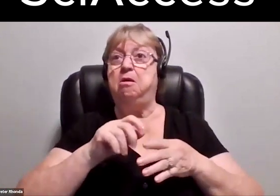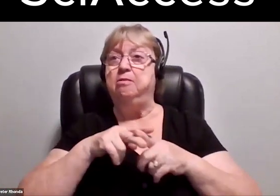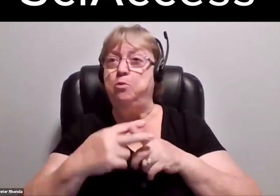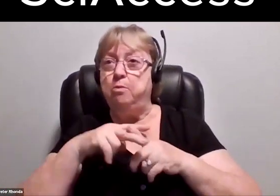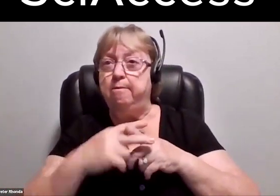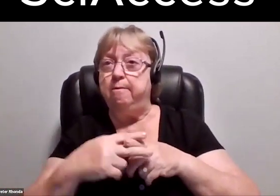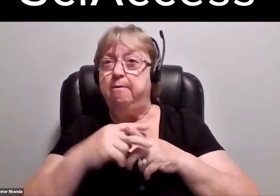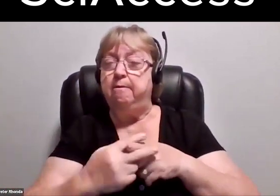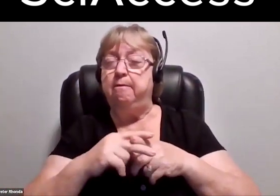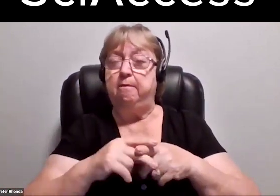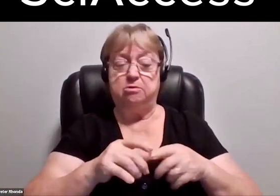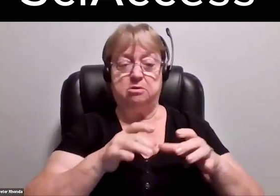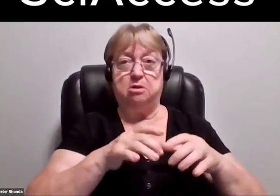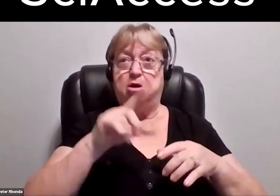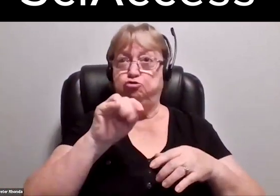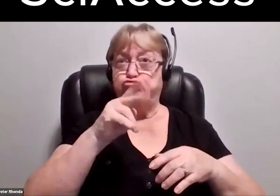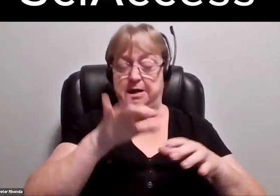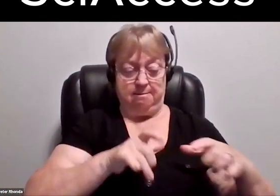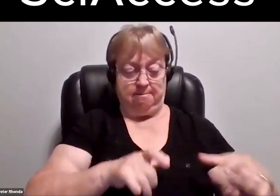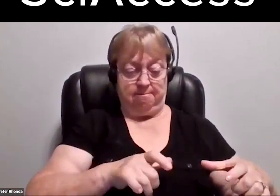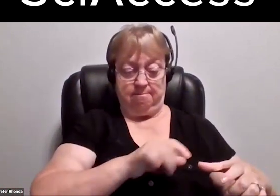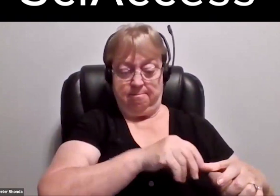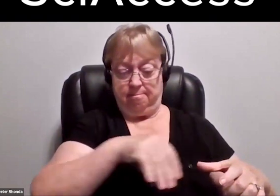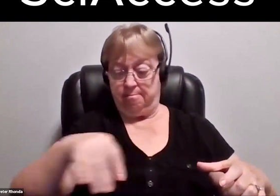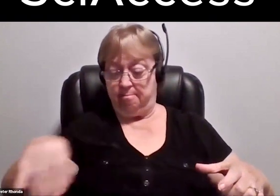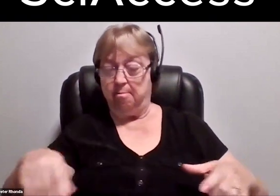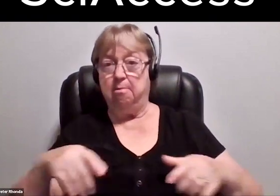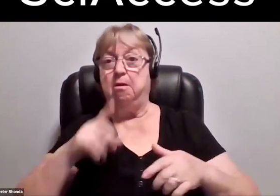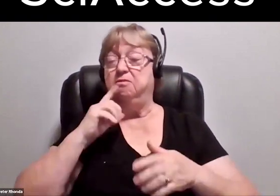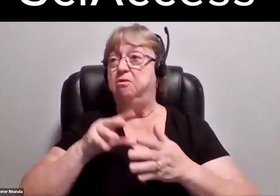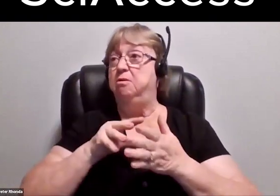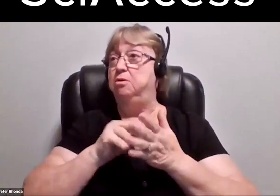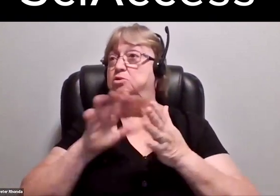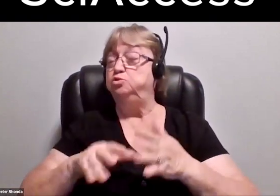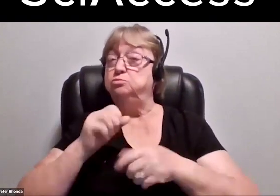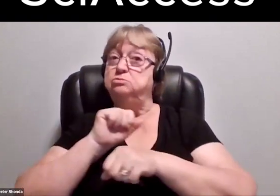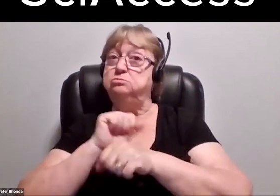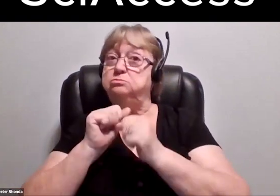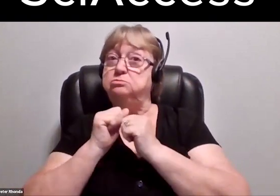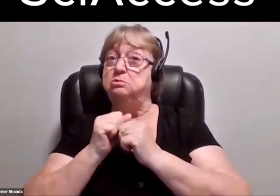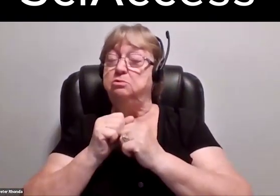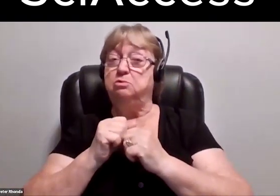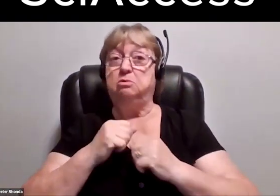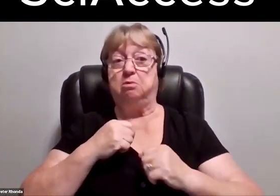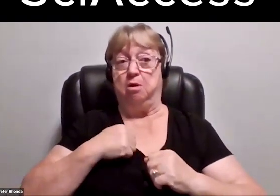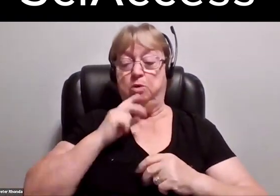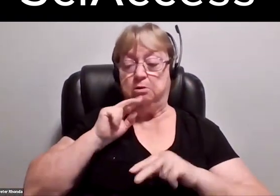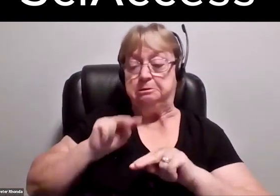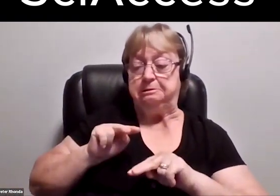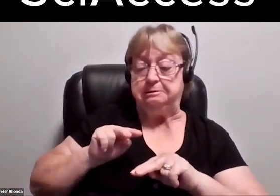Then the students work together while we just supervise and help them with any questions or issues that they may encounter.